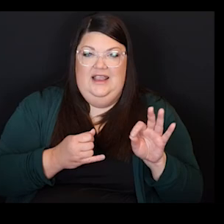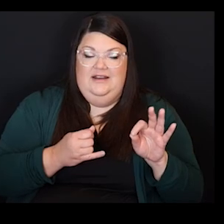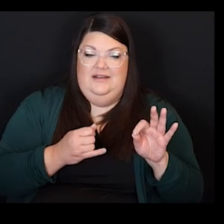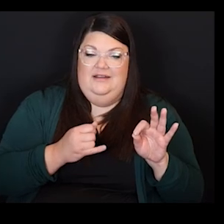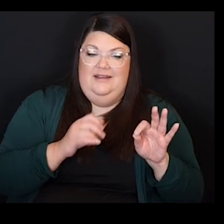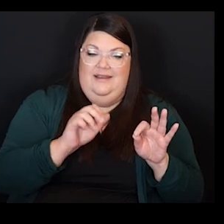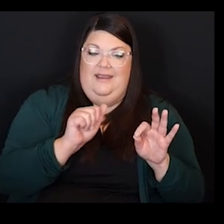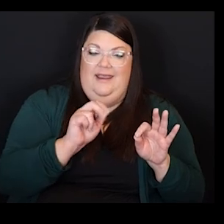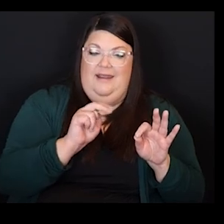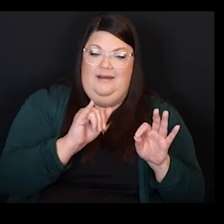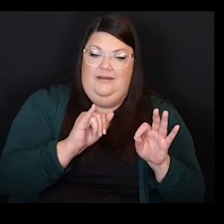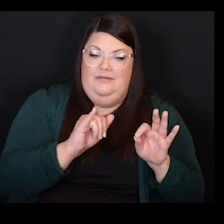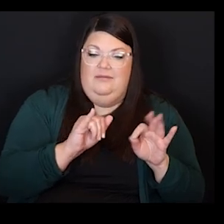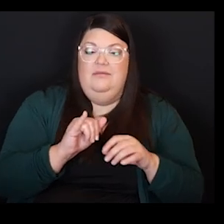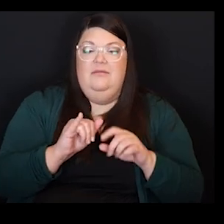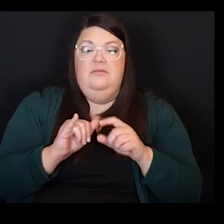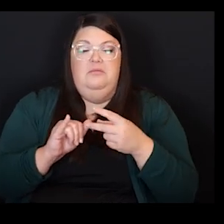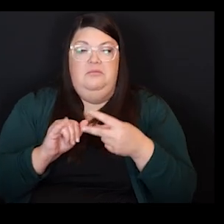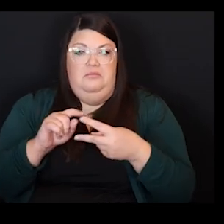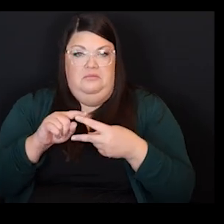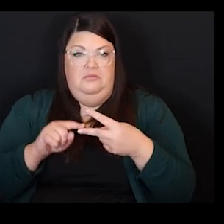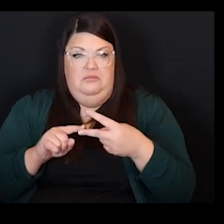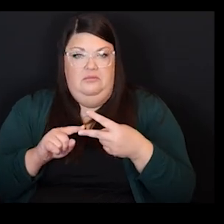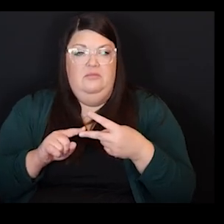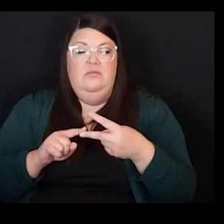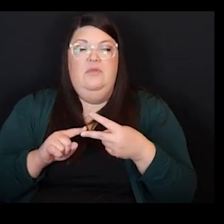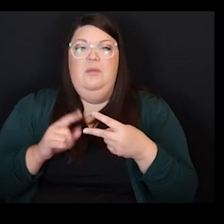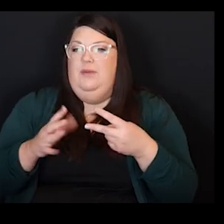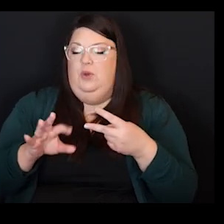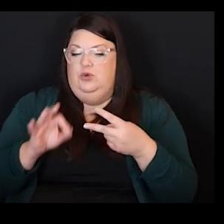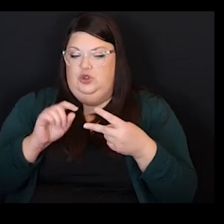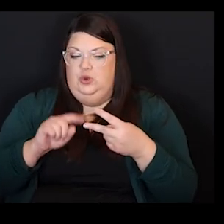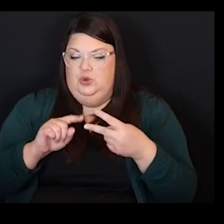Let’s choose Career Pathways Advancement Project (CPAP 2.0).